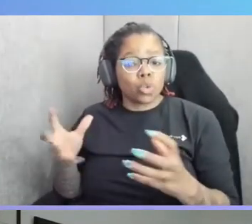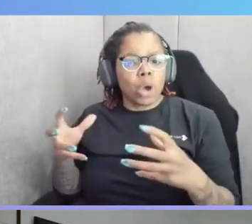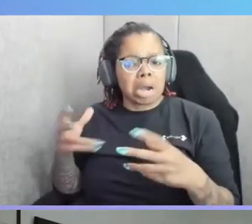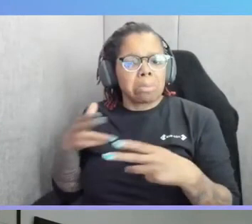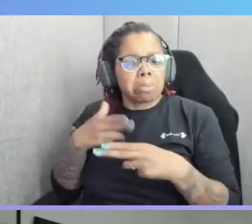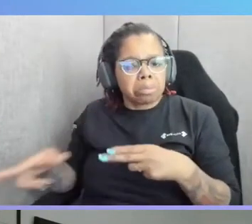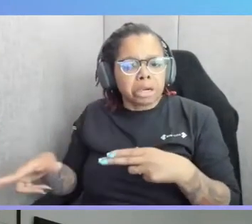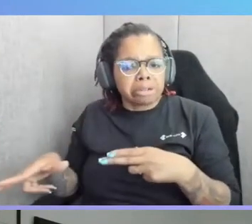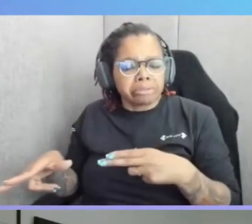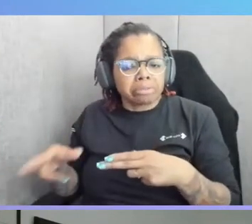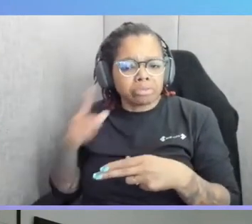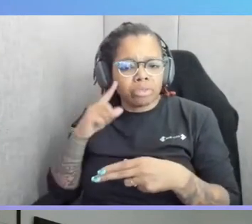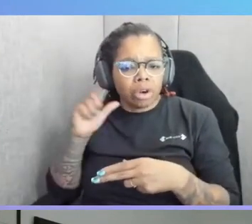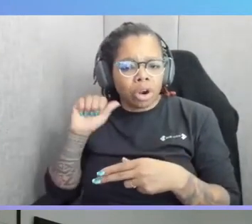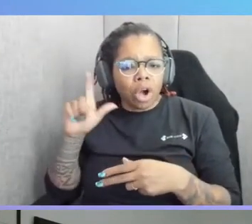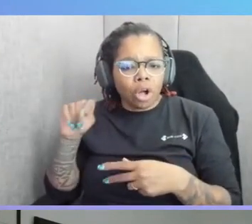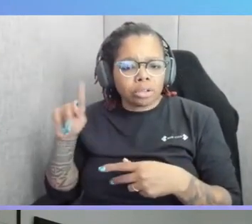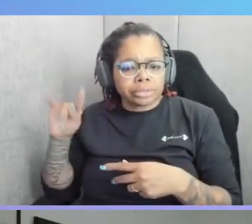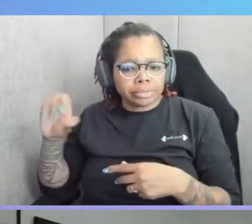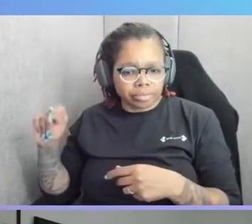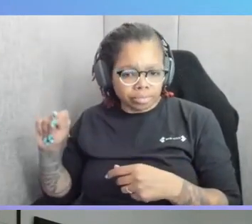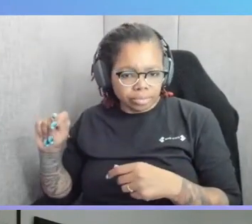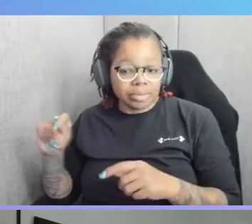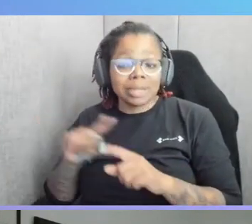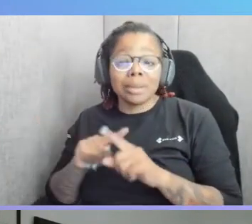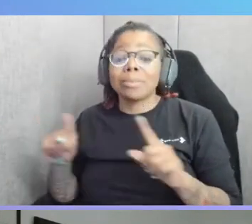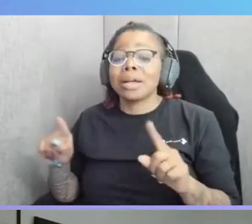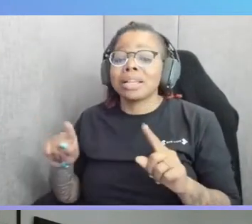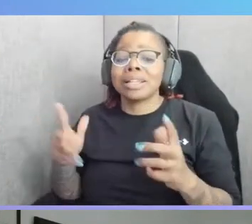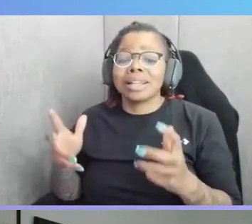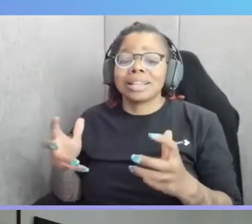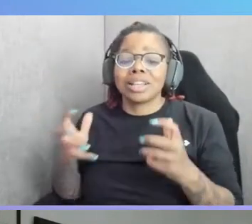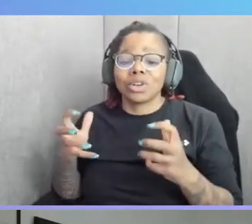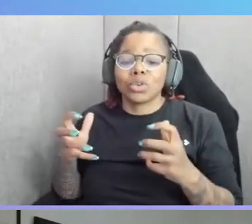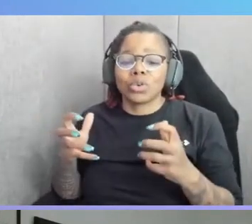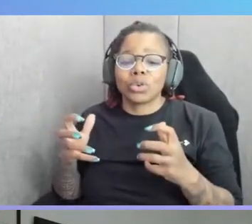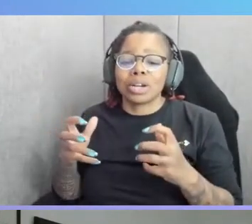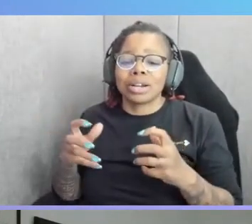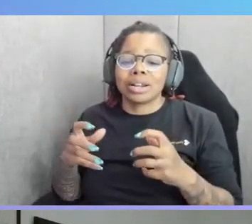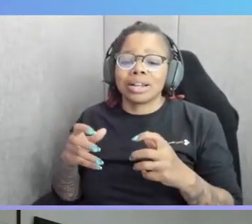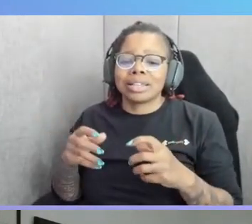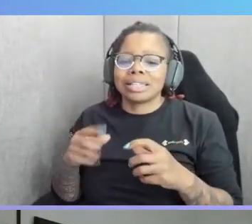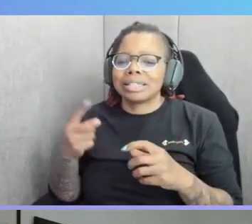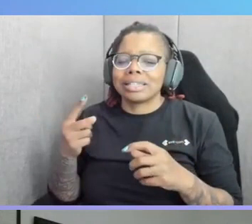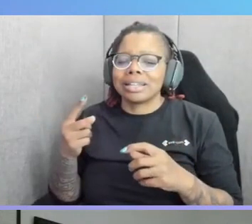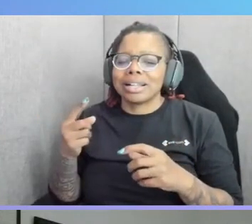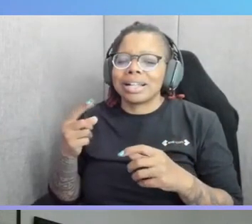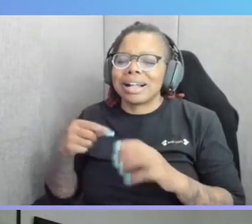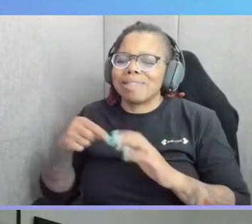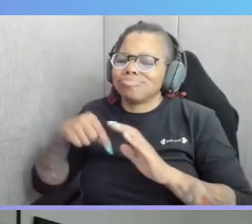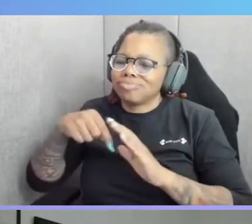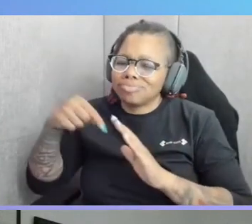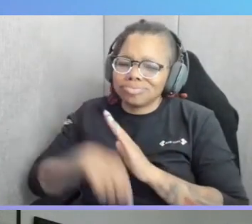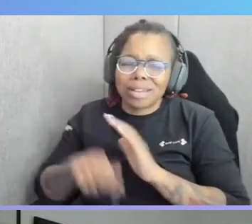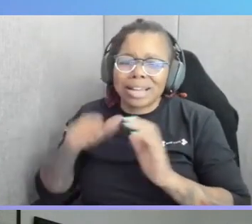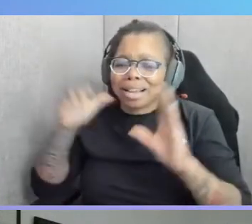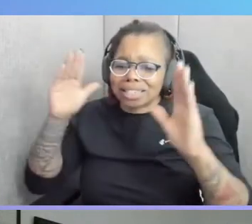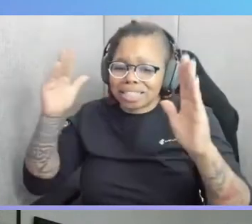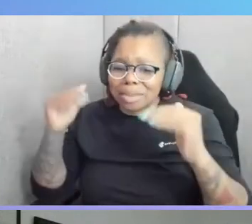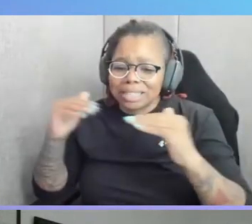alt text. And the alternative text, but they wanted a really unexpected level of detail. When you moved outside of the